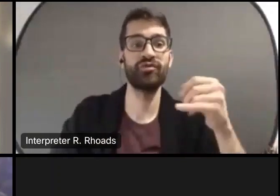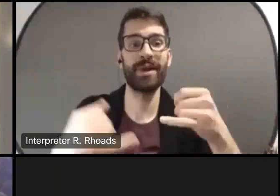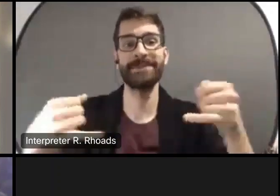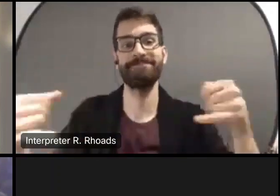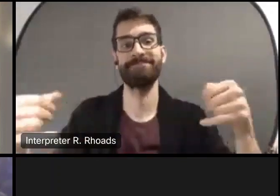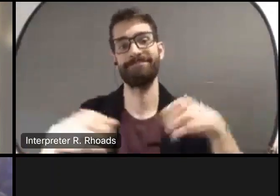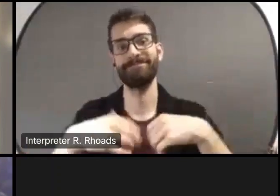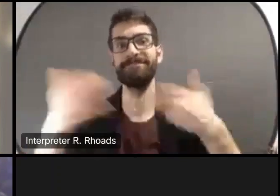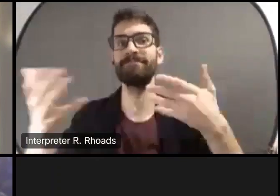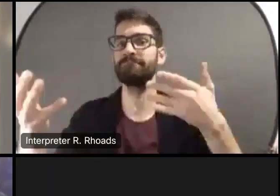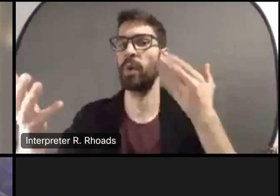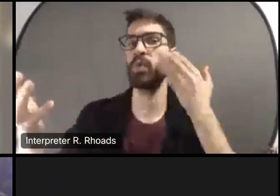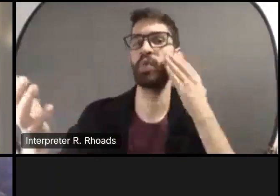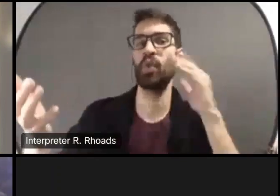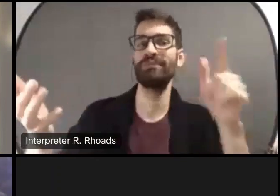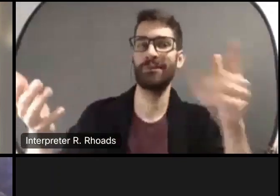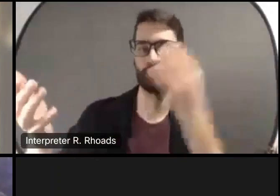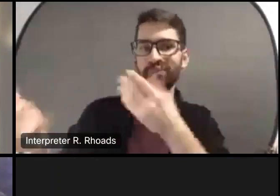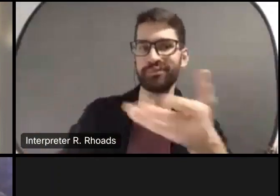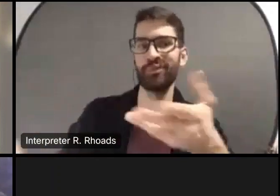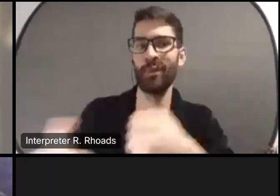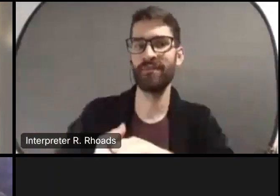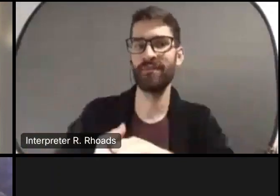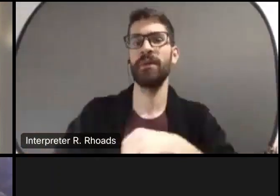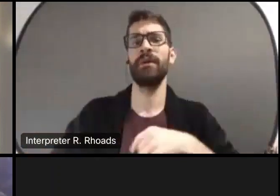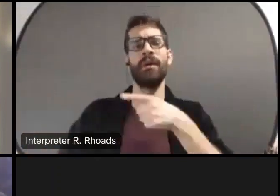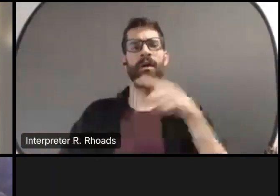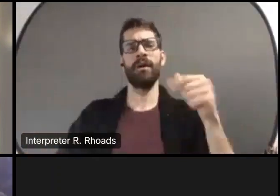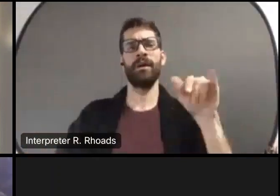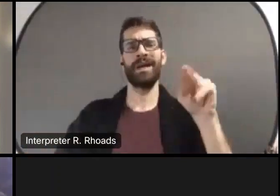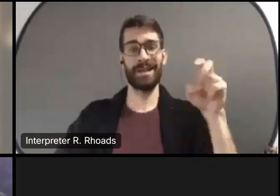(Boese) Gail, you had your hand up, you looked like you wanted to ...